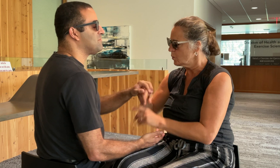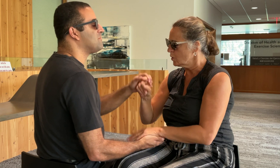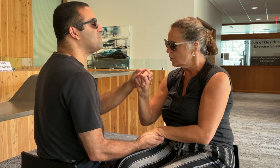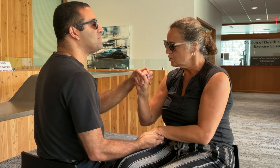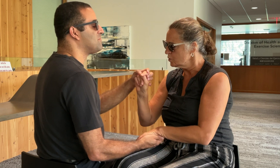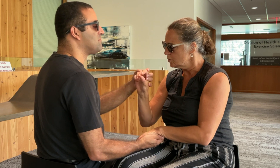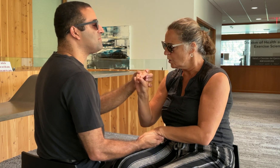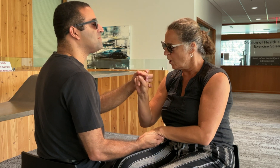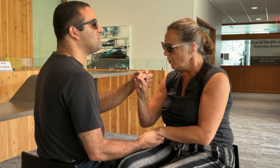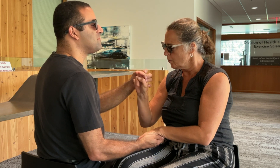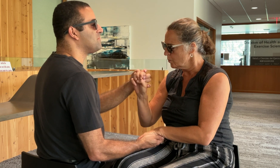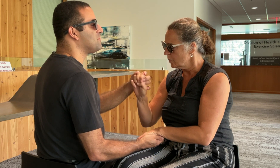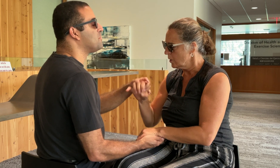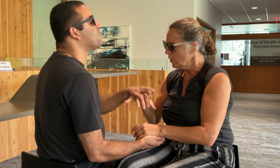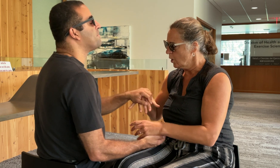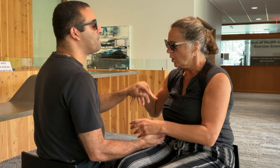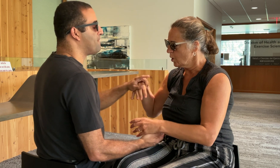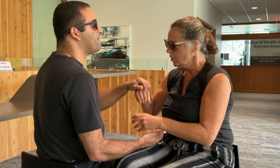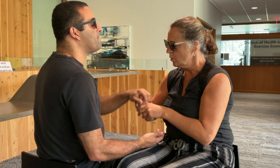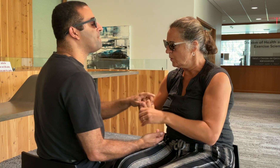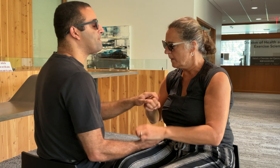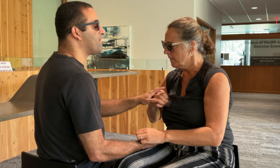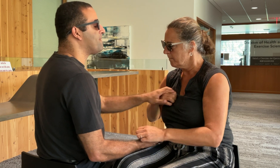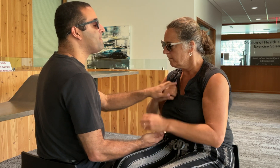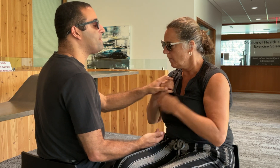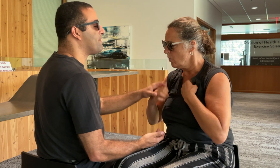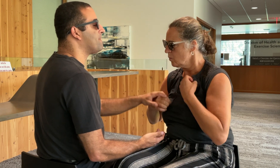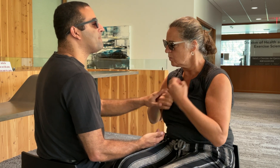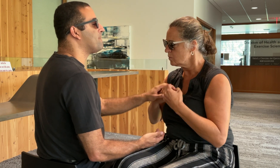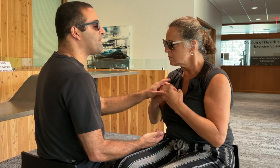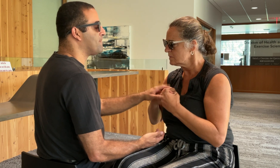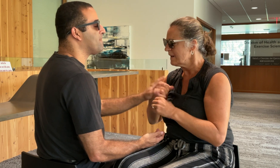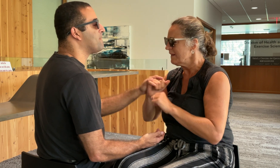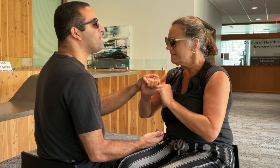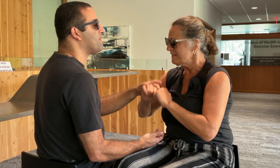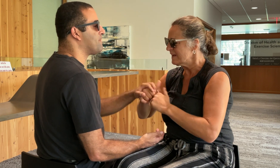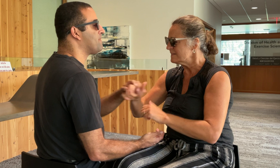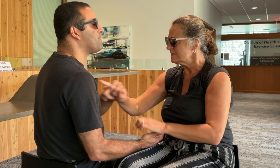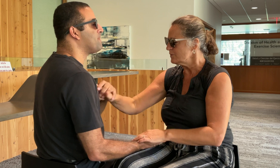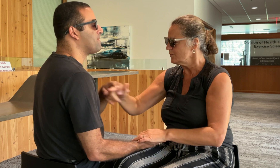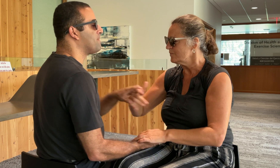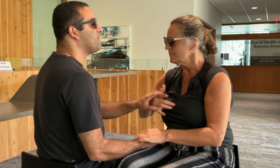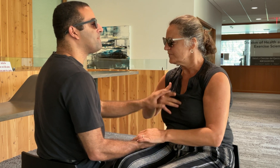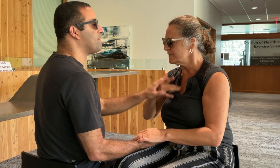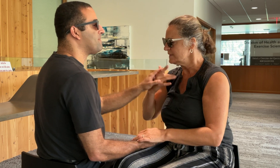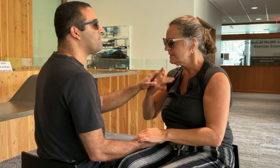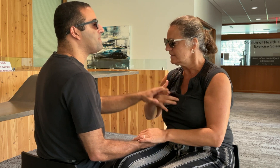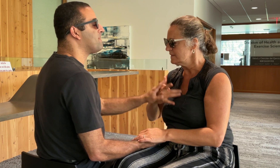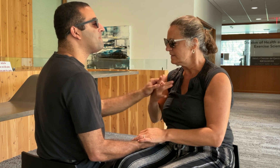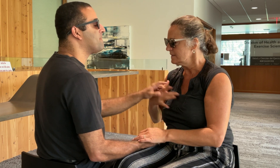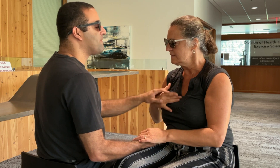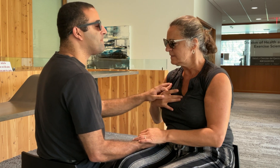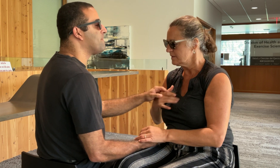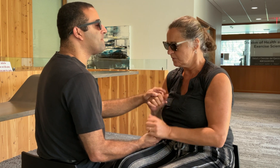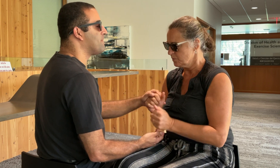This creates the emotion or atmosphere of nostalgia I intended with the story. The key to making this work with tactile imagery